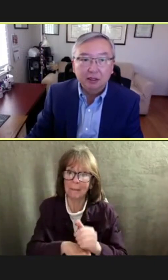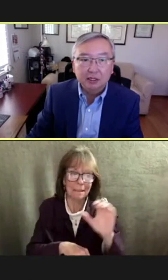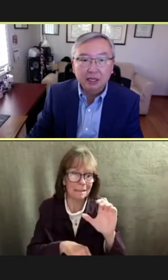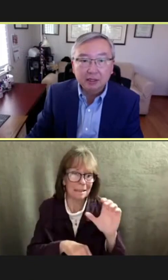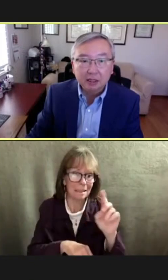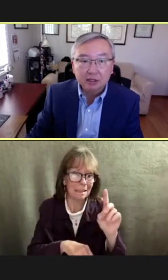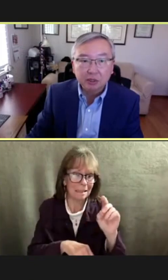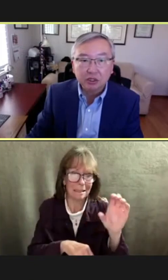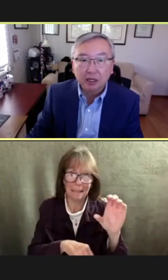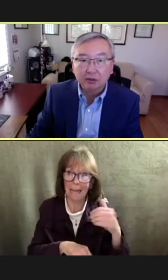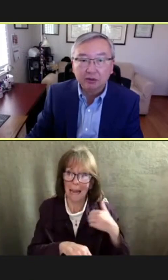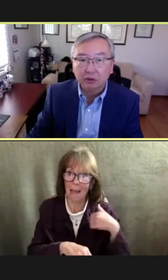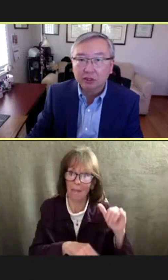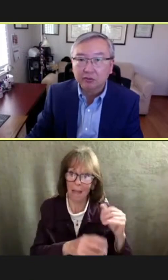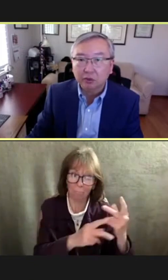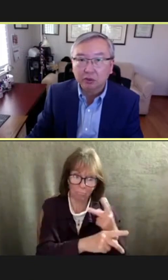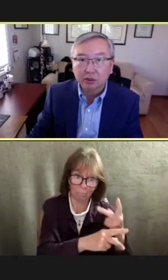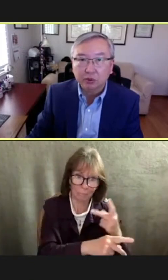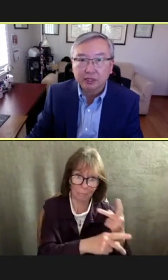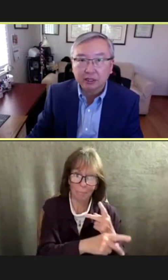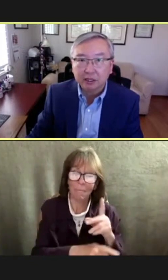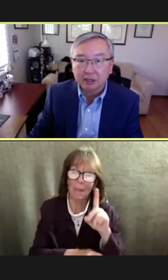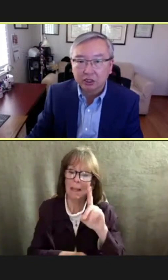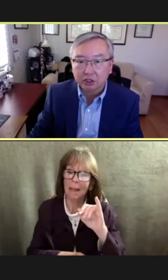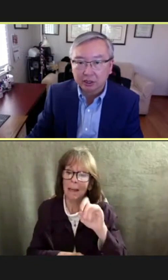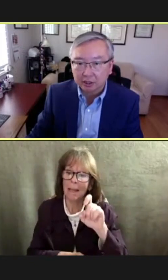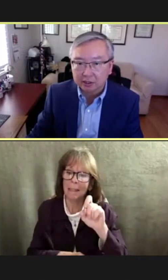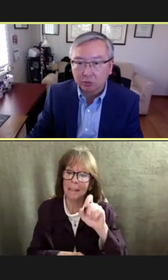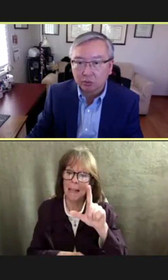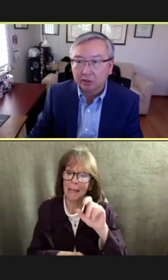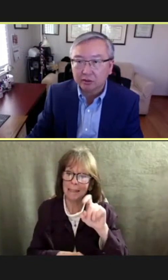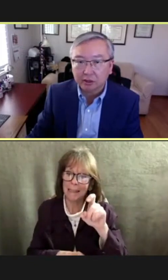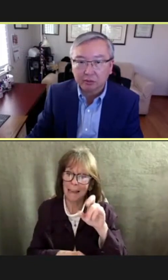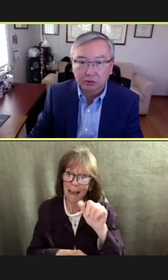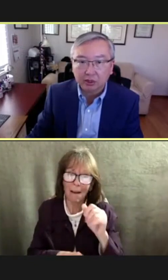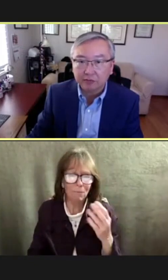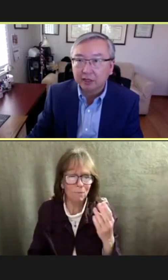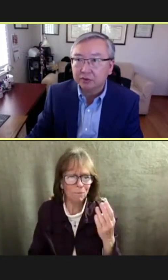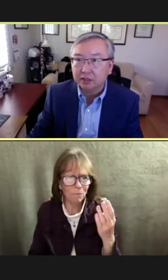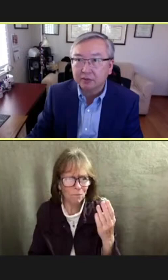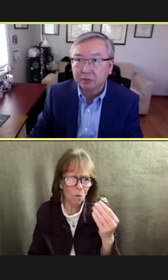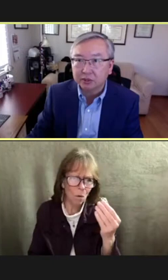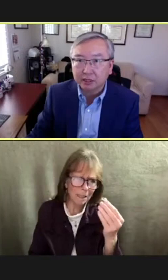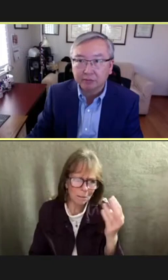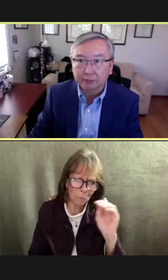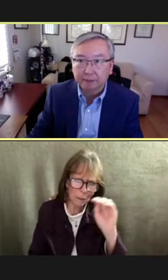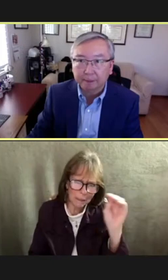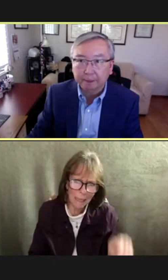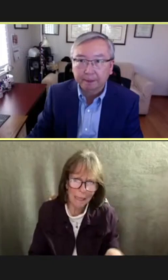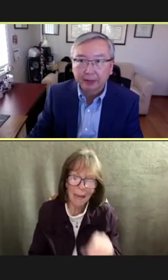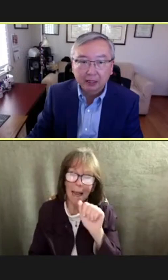Dyslexia is much higher, 13 to 14%, ADHD is somewhere between 5 to 7%.